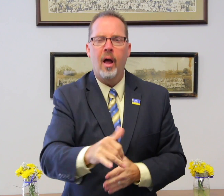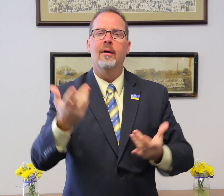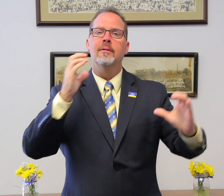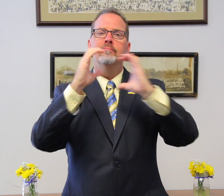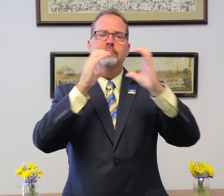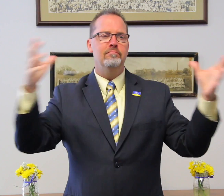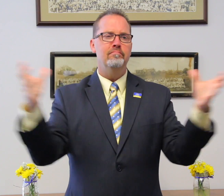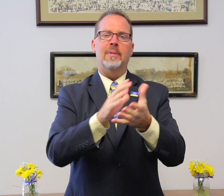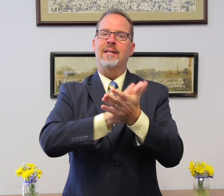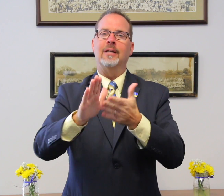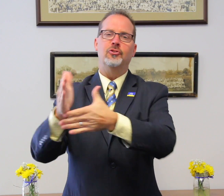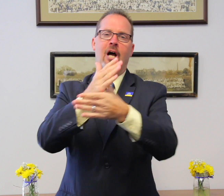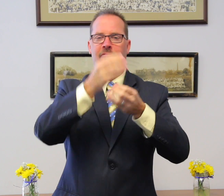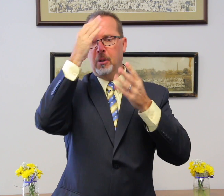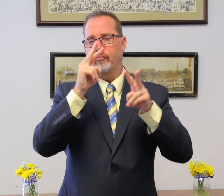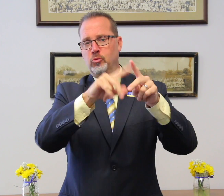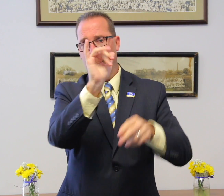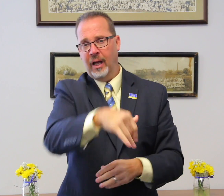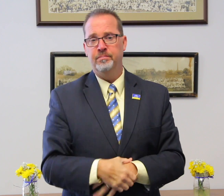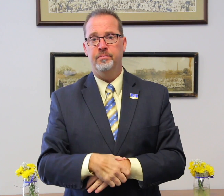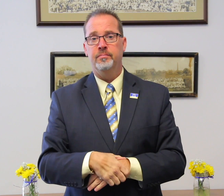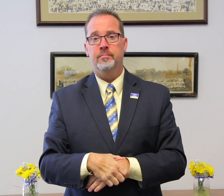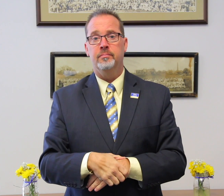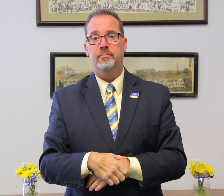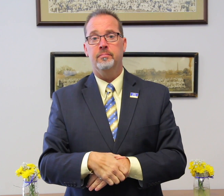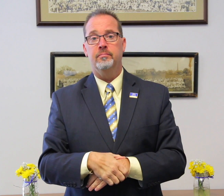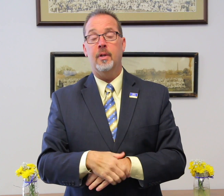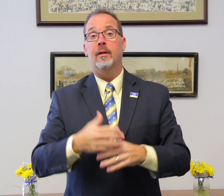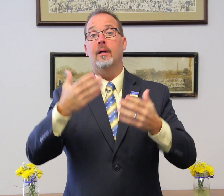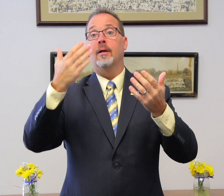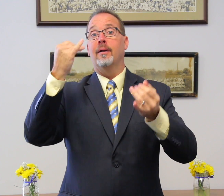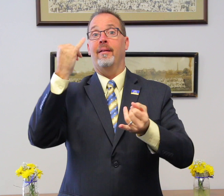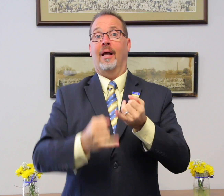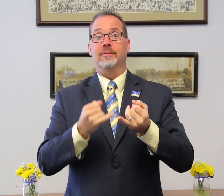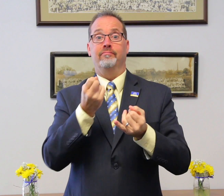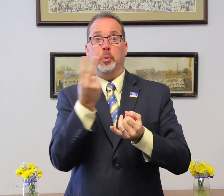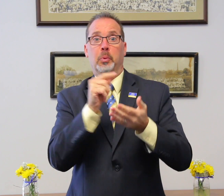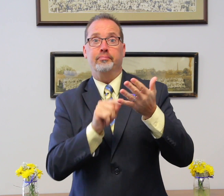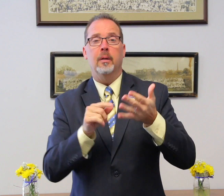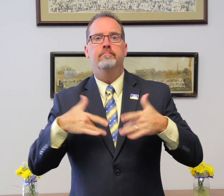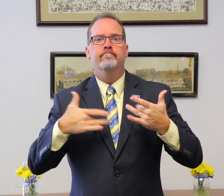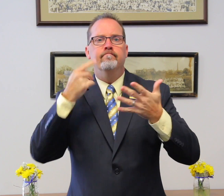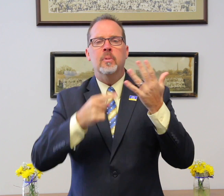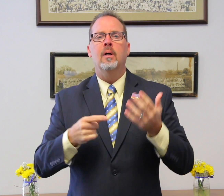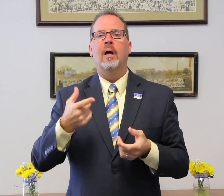including that in the curriculum and planning. I'm looking forward to that event and will share more information as it comes. There are a couple more events